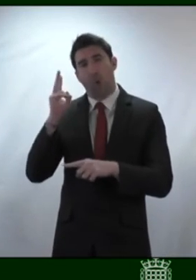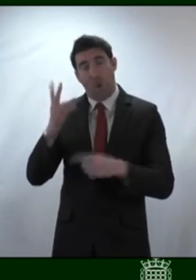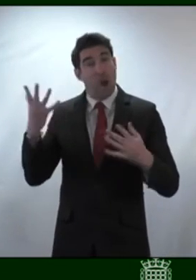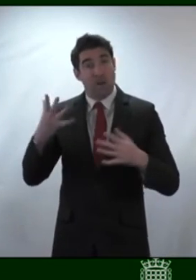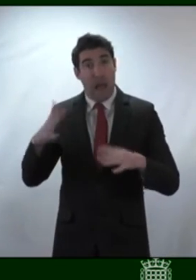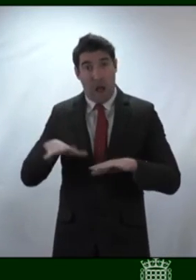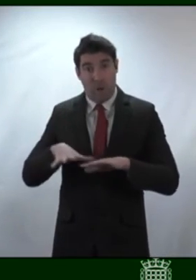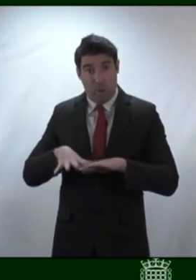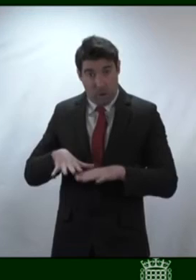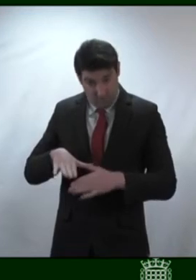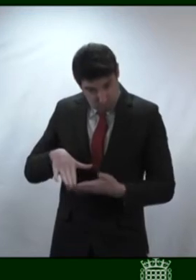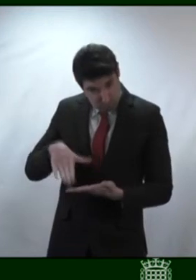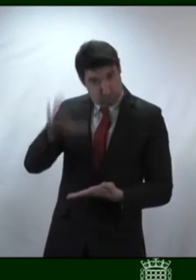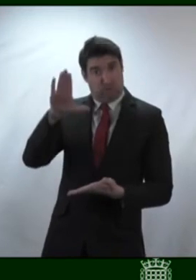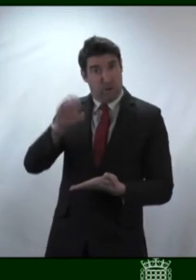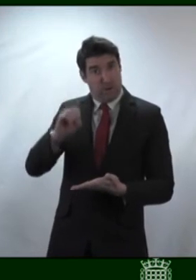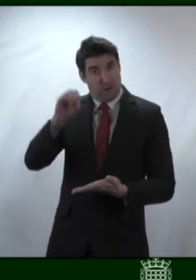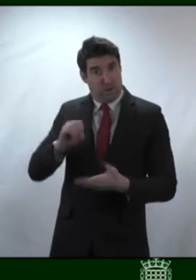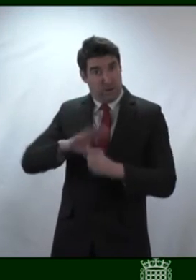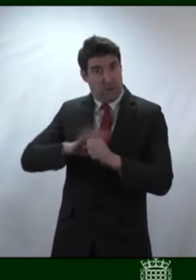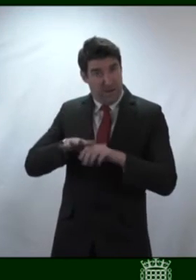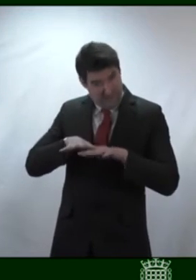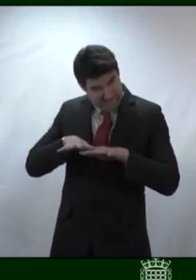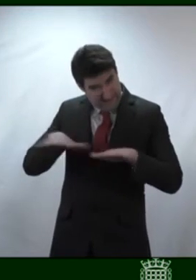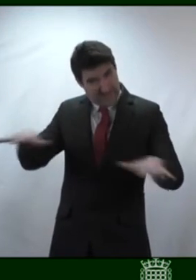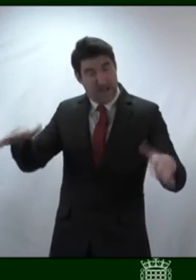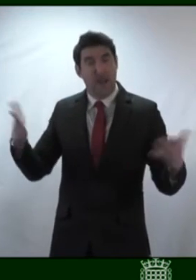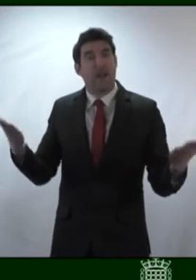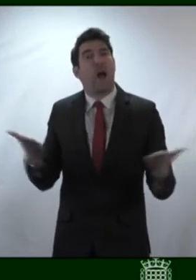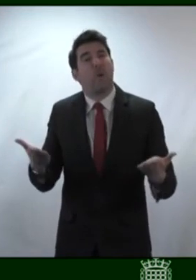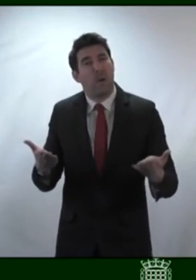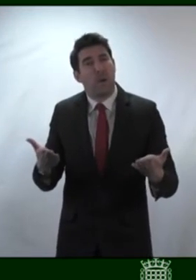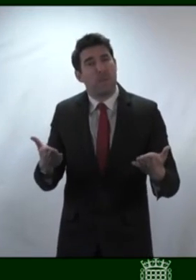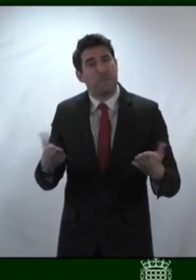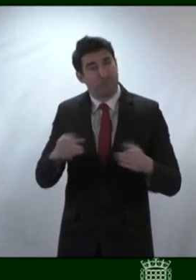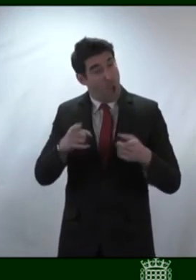that. If the Prime Minister thinks that the highest death numbers and the deepest recession